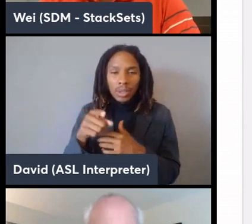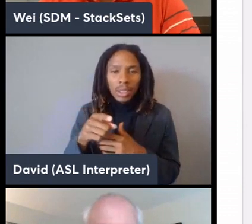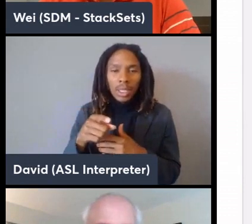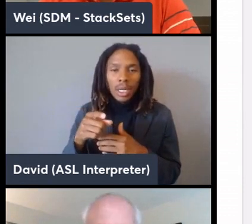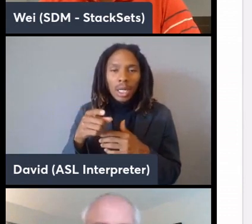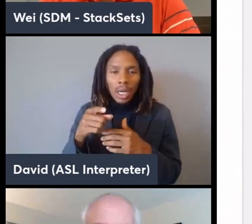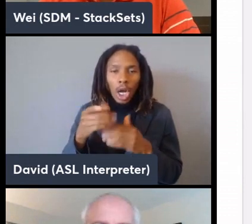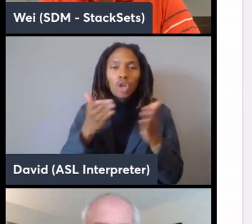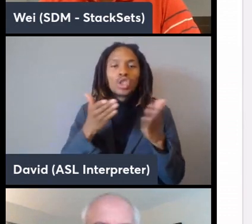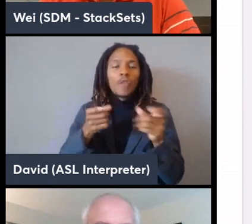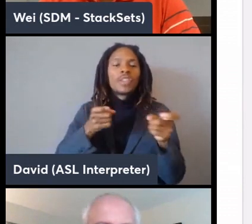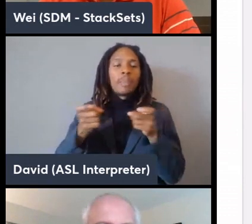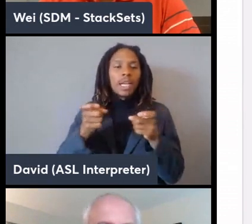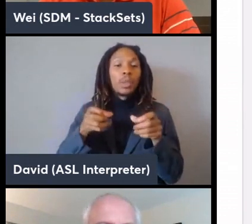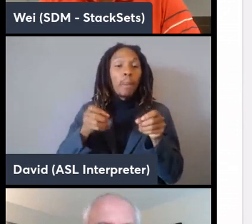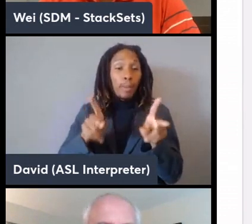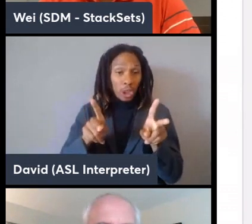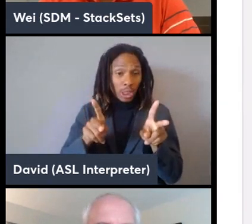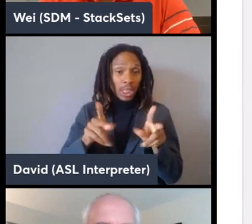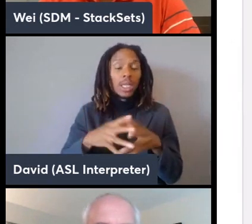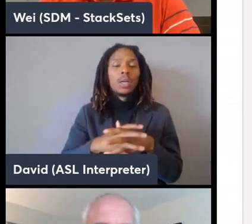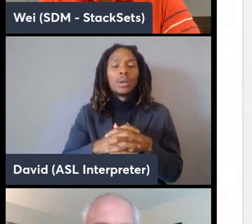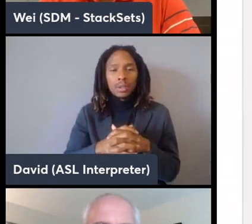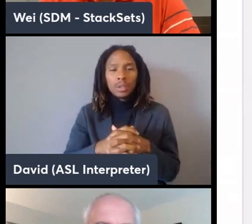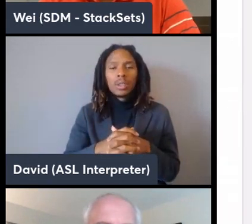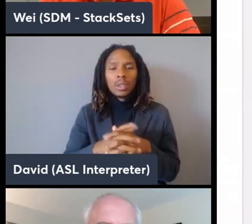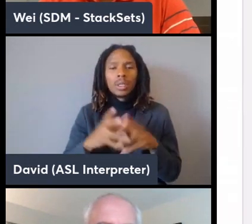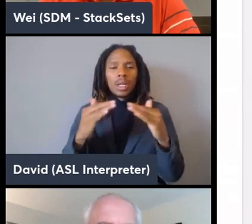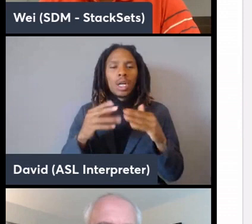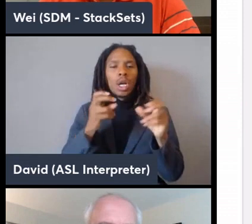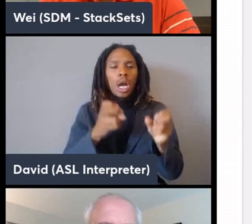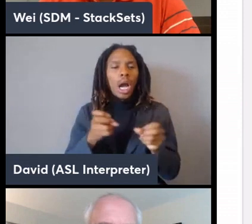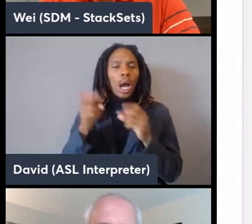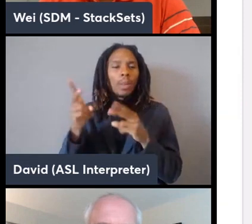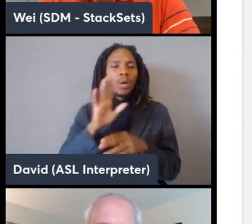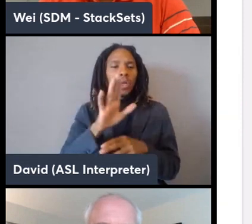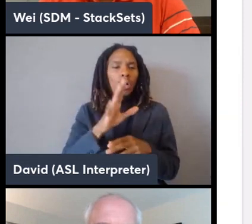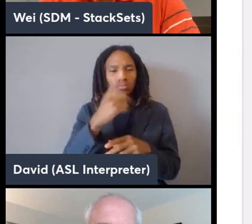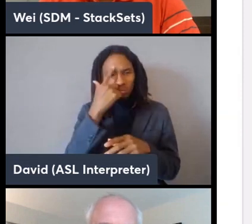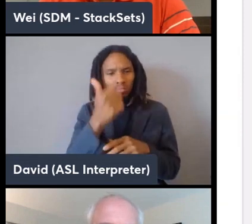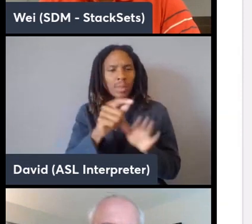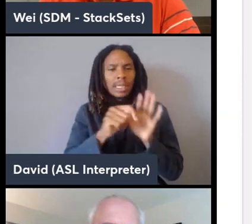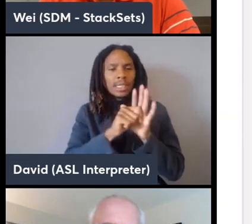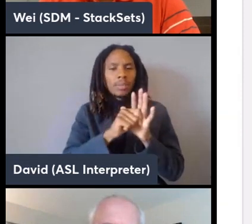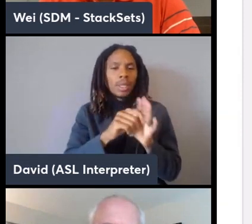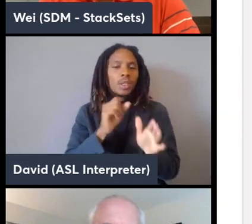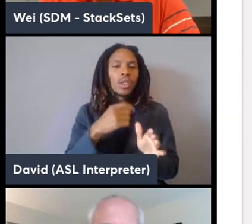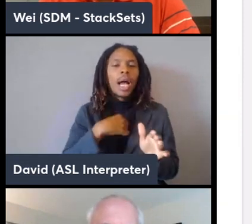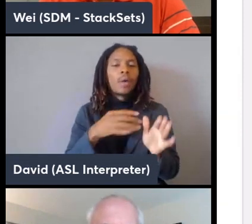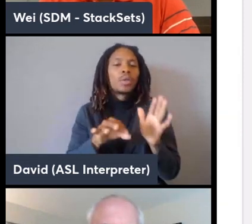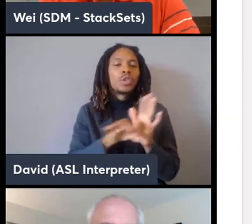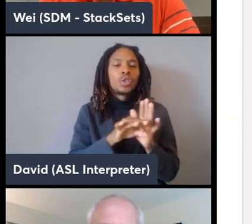and you can upload your own template. So in this case, let me choose a simple file.